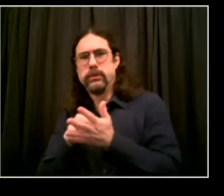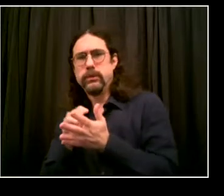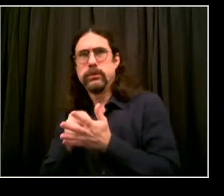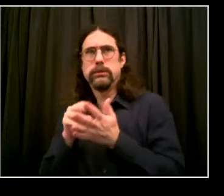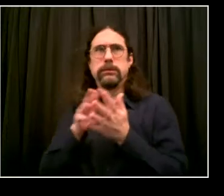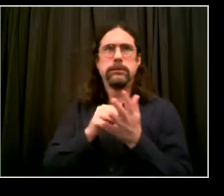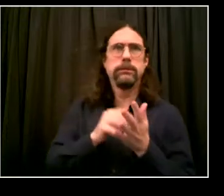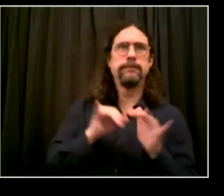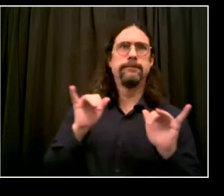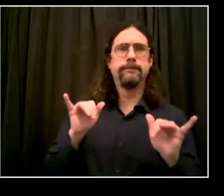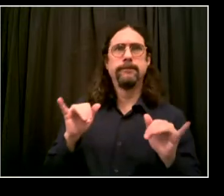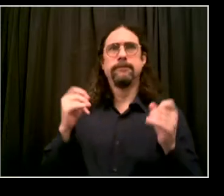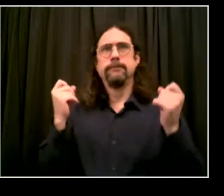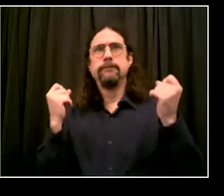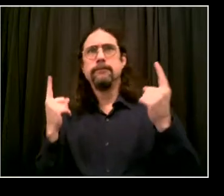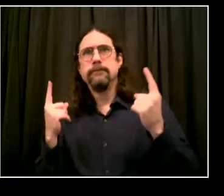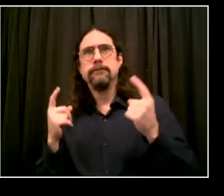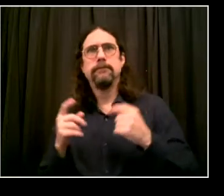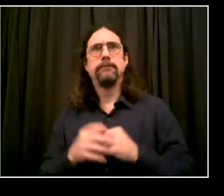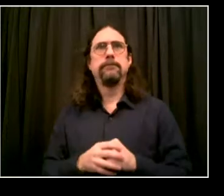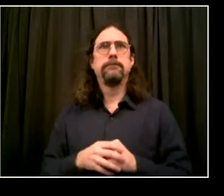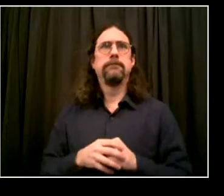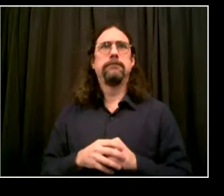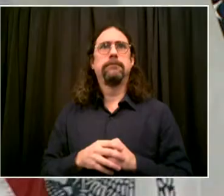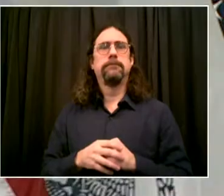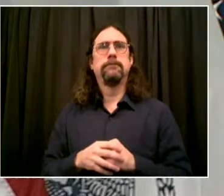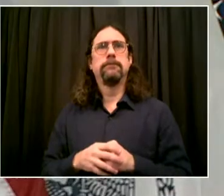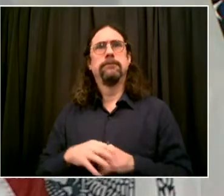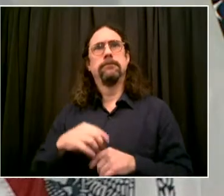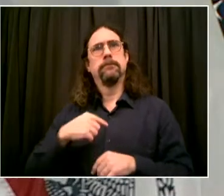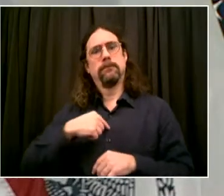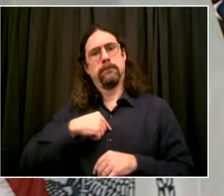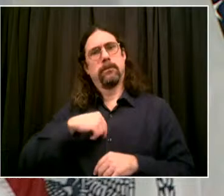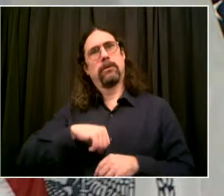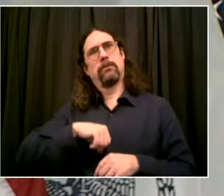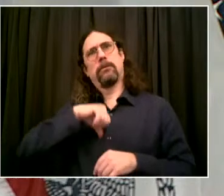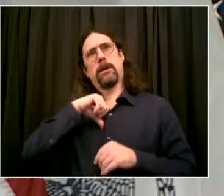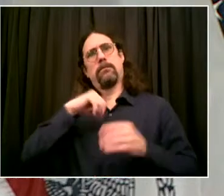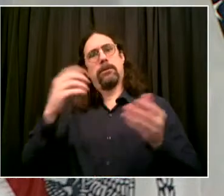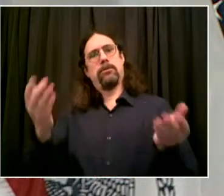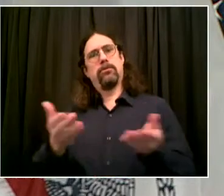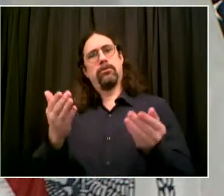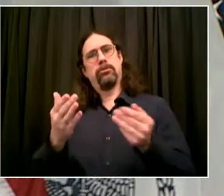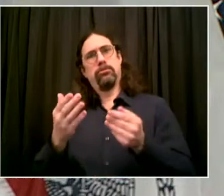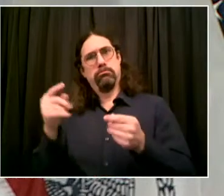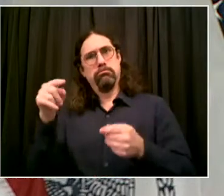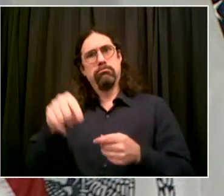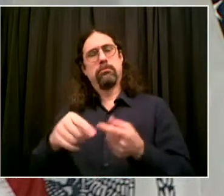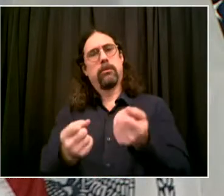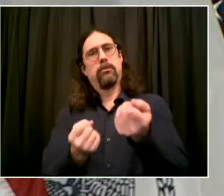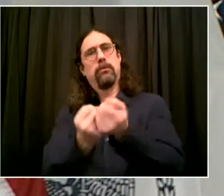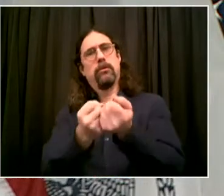WE DID THIS INTELLIGENTLY AND ON BEHALF OF OUR MEMBERS I'M VERY PROUD TO STAND HERE AND SUPPORT